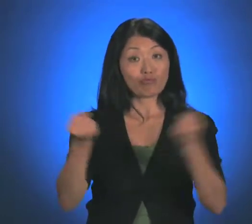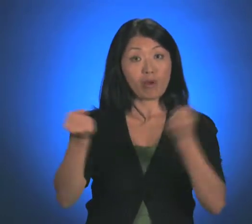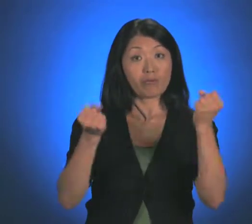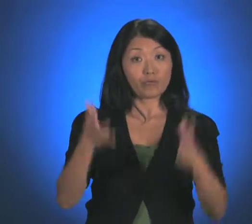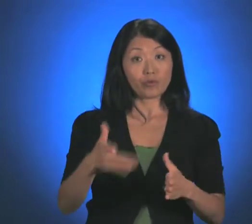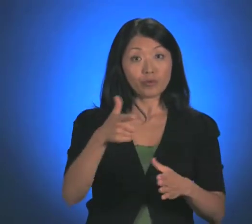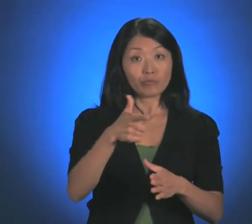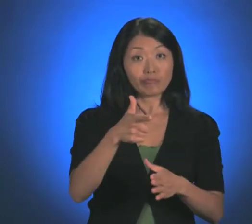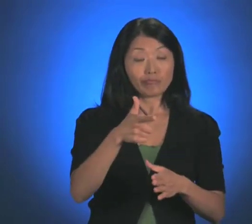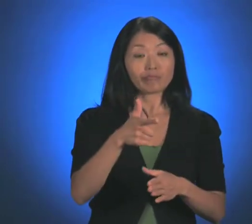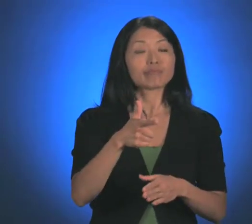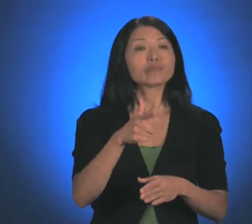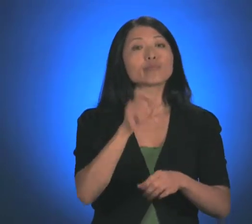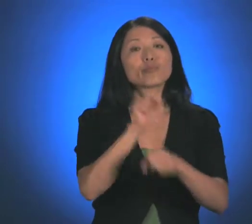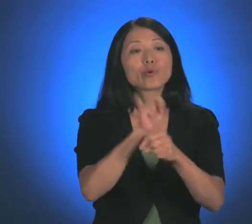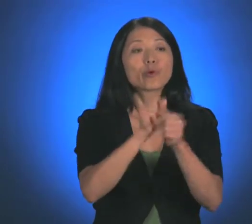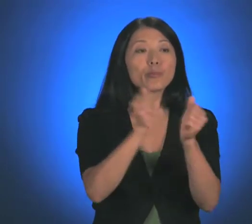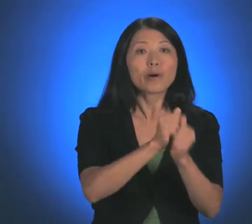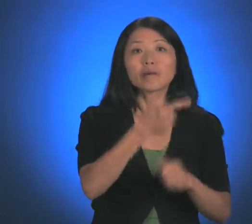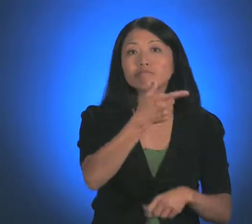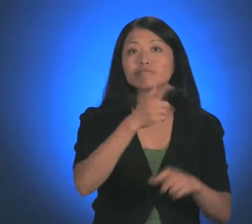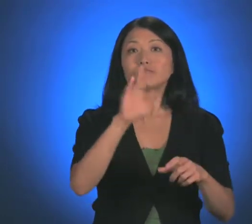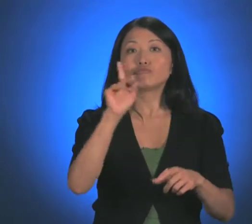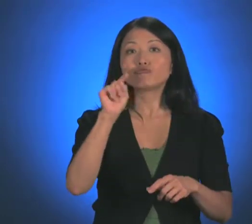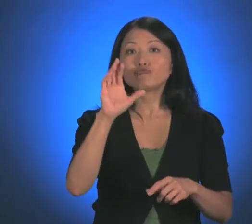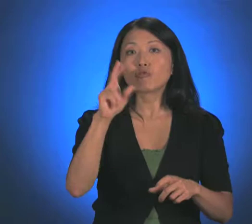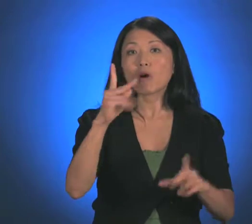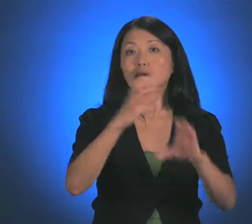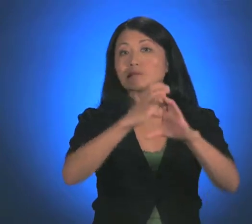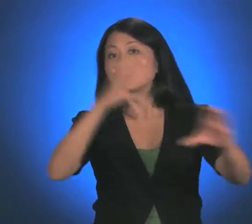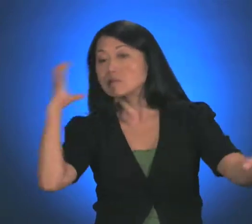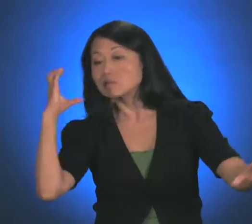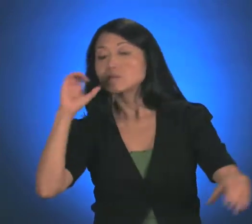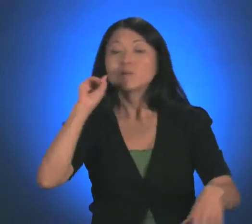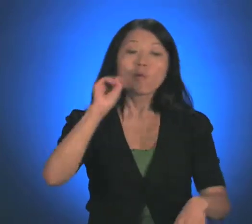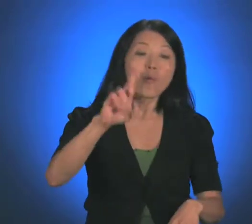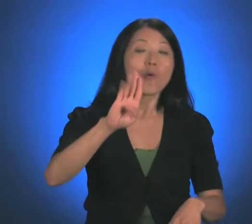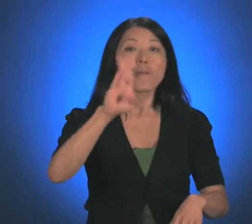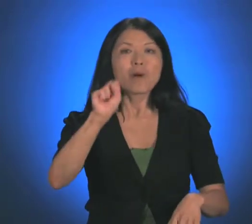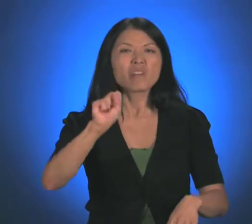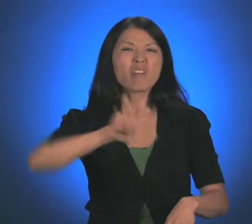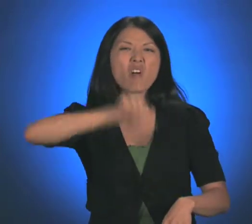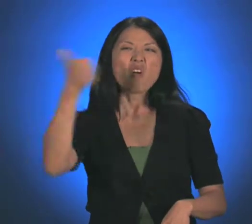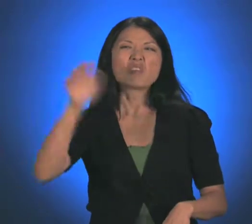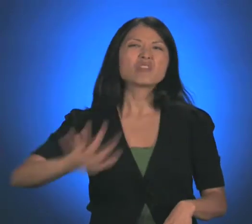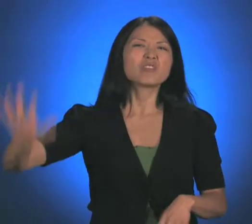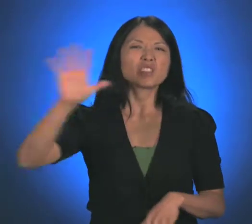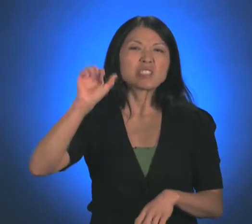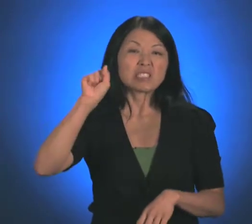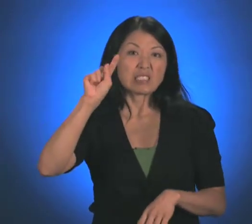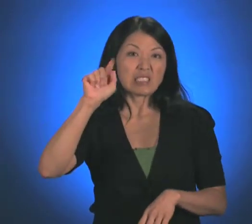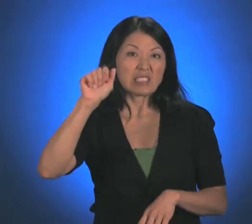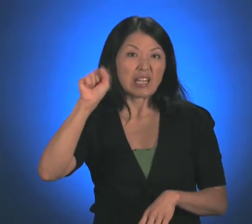to drive commercial vehicles in all other states,